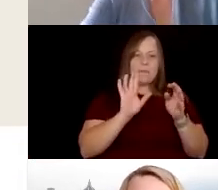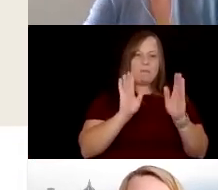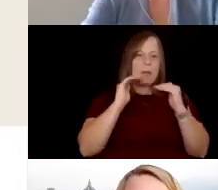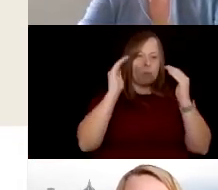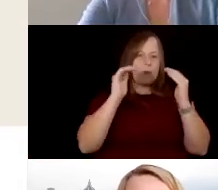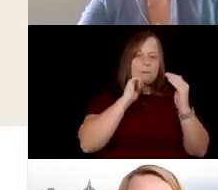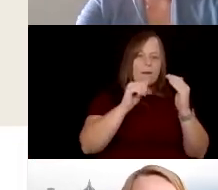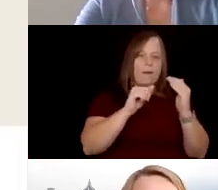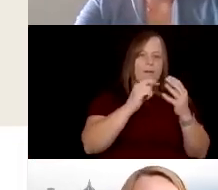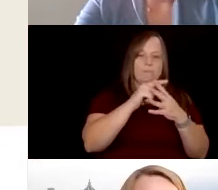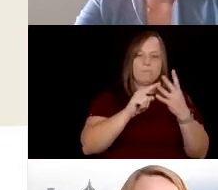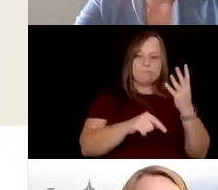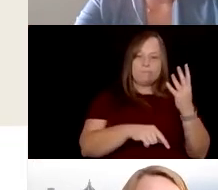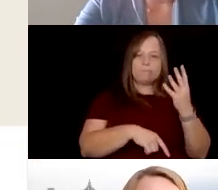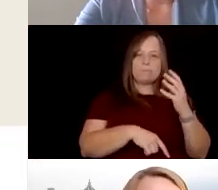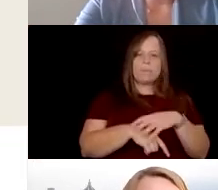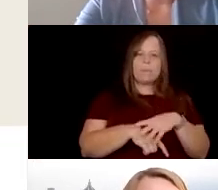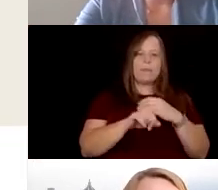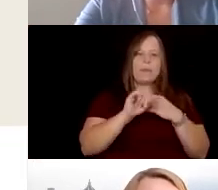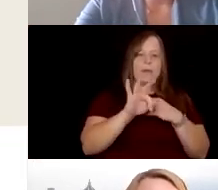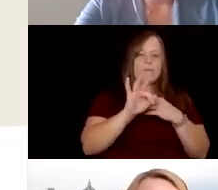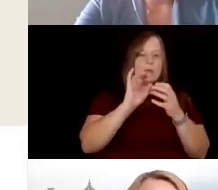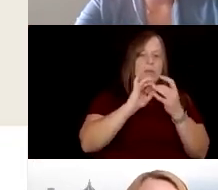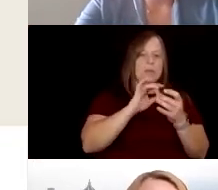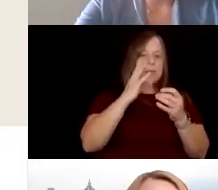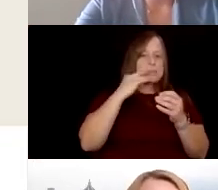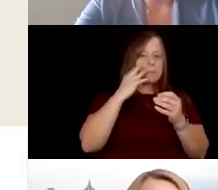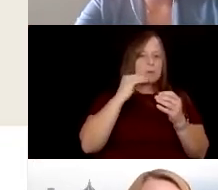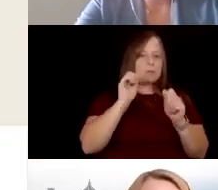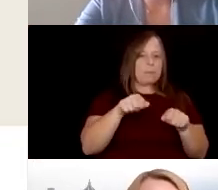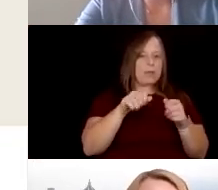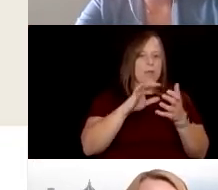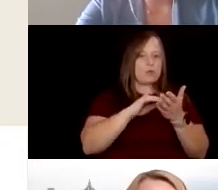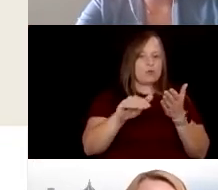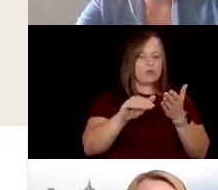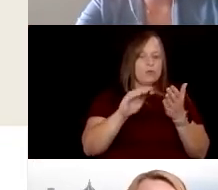And these factors are if you have a condition or experience that may excuse or mitigate the discharge.